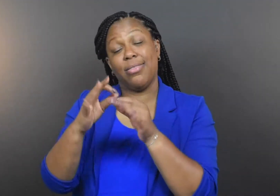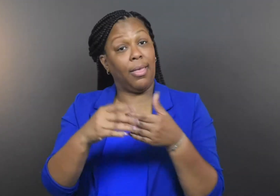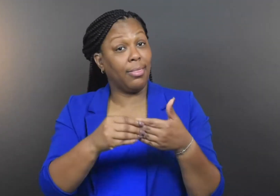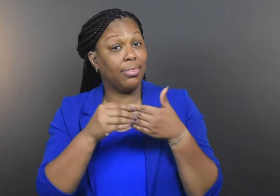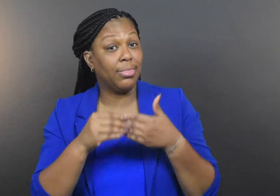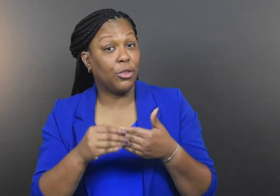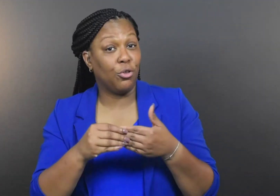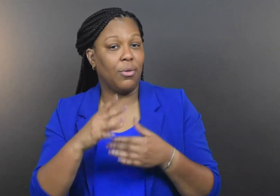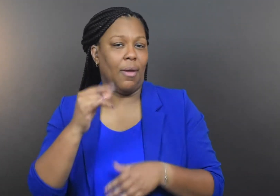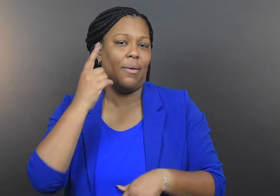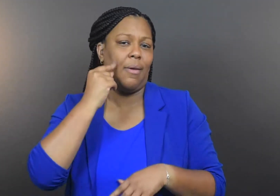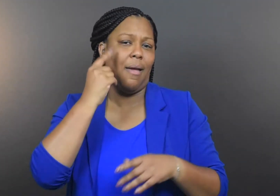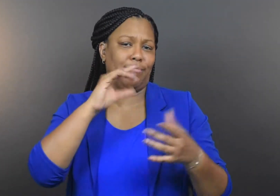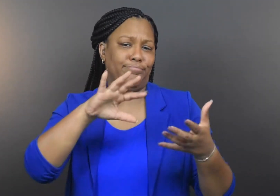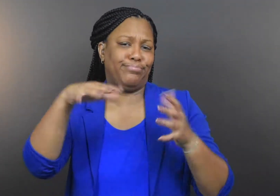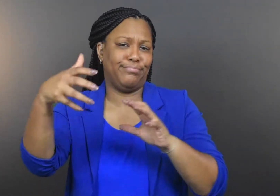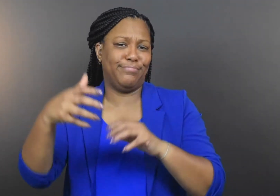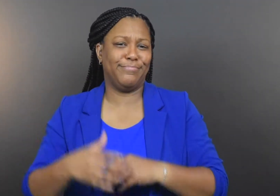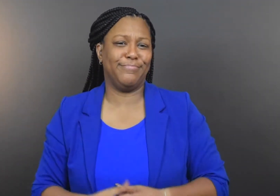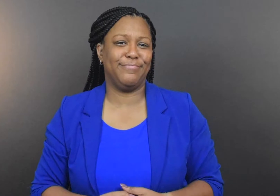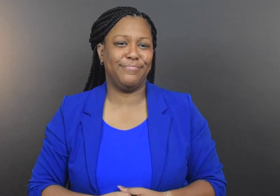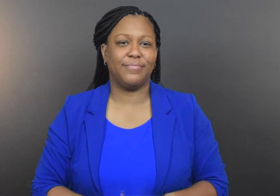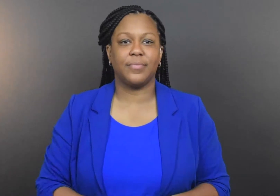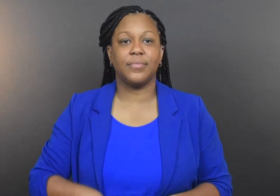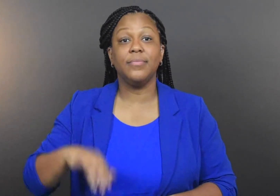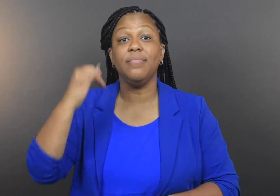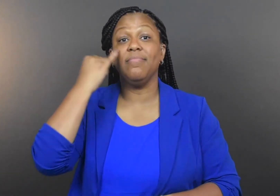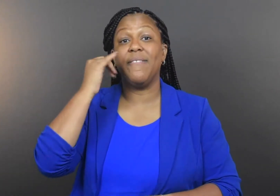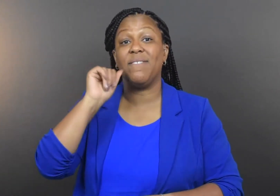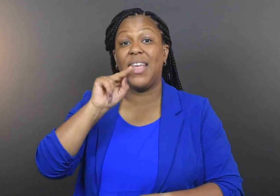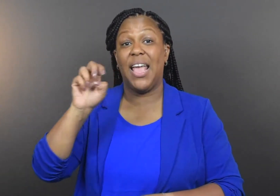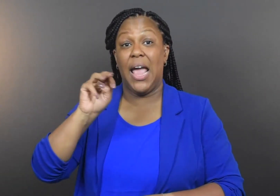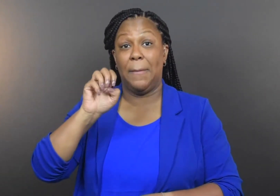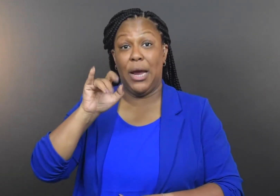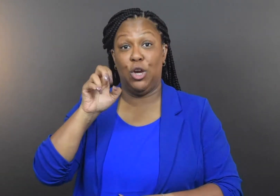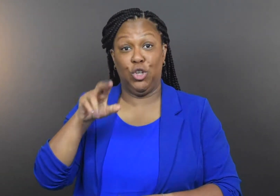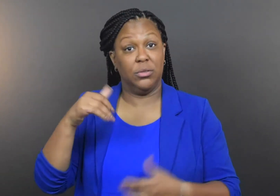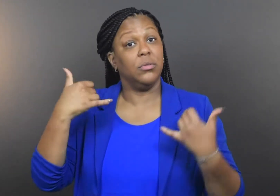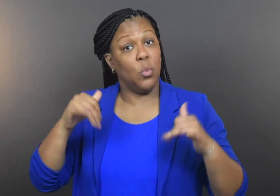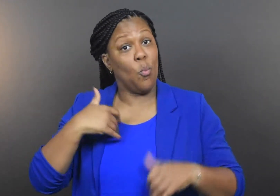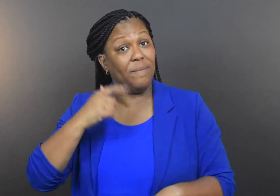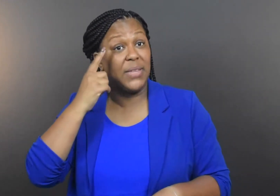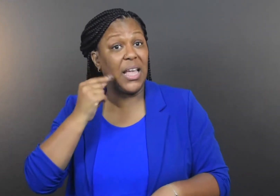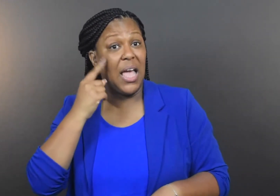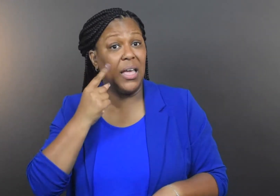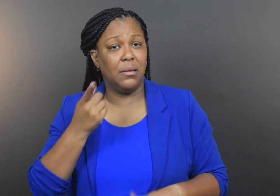Faith, Leaders, and a Cat Technicality If Anne Meyers still had a cat,